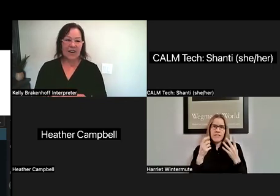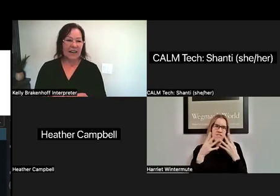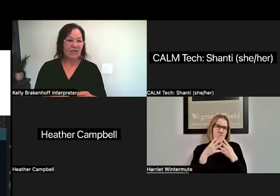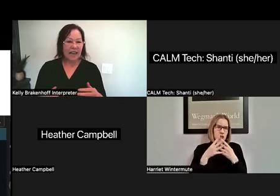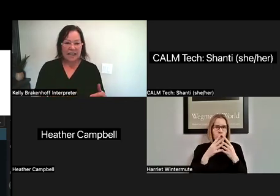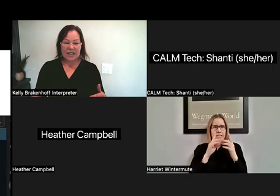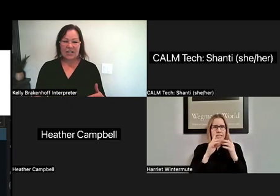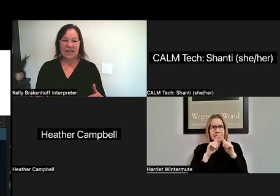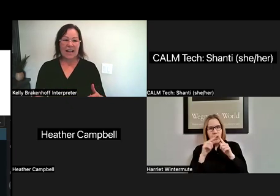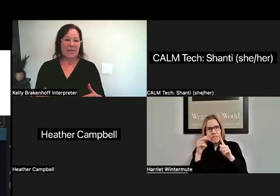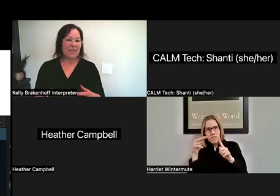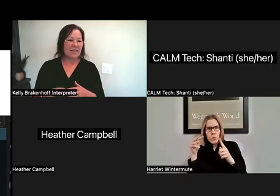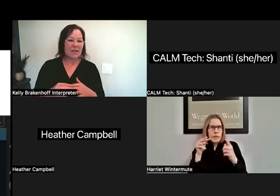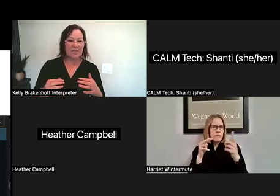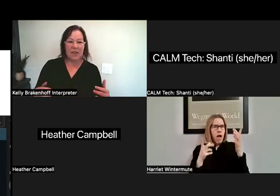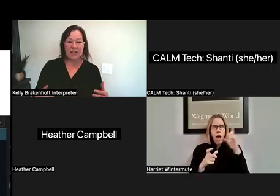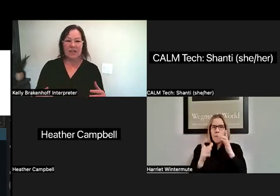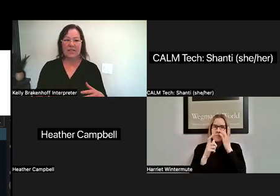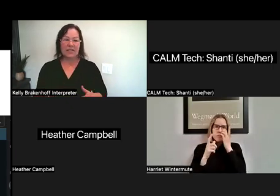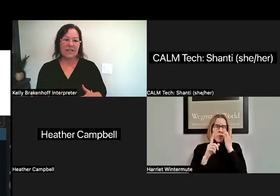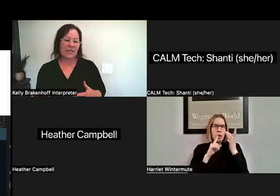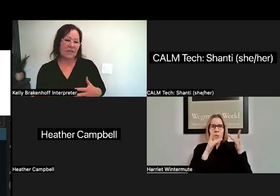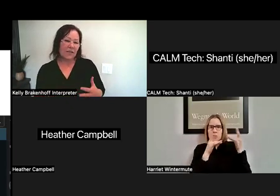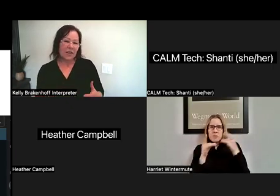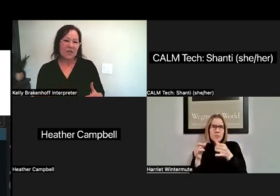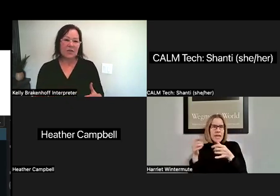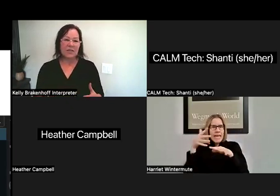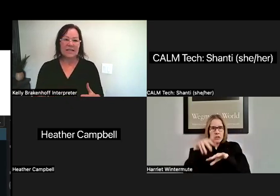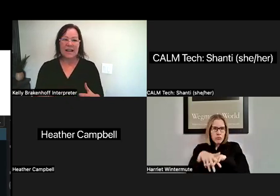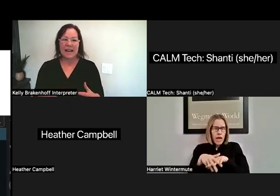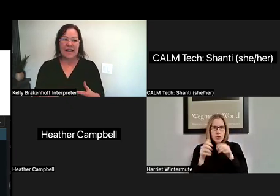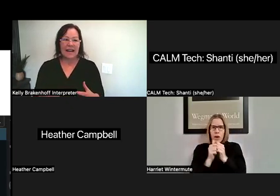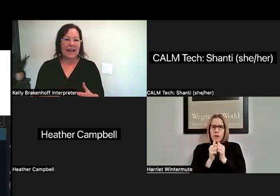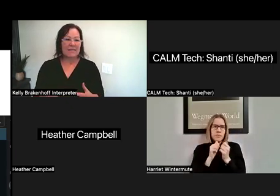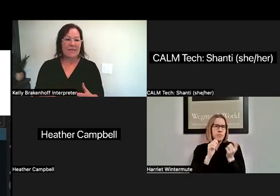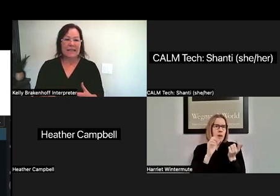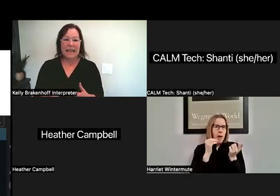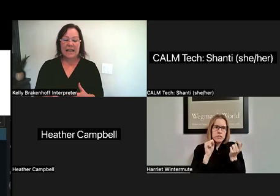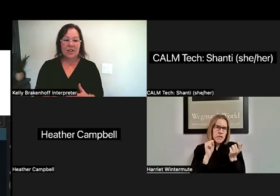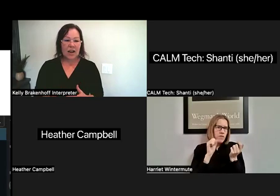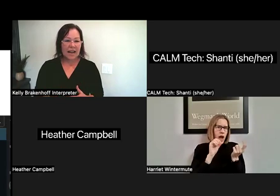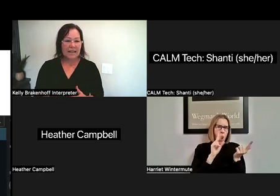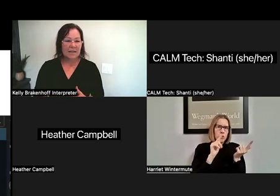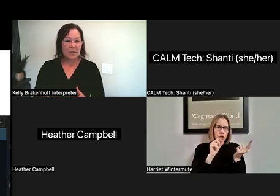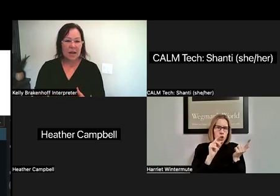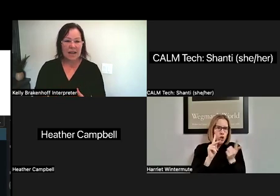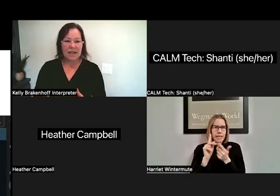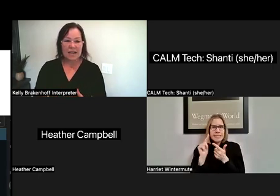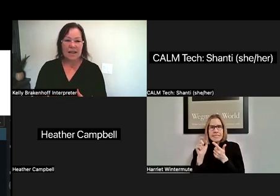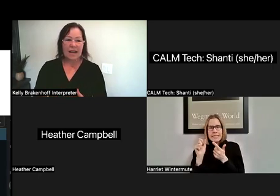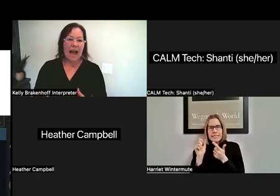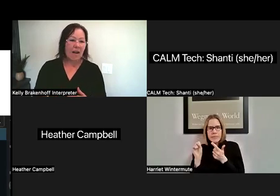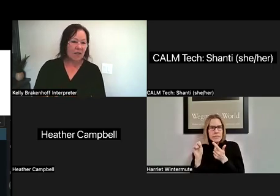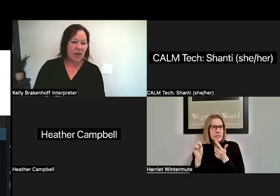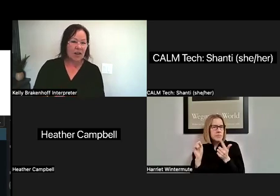very rich -- there is different filters. There is different views. It integrates with outlook.